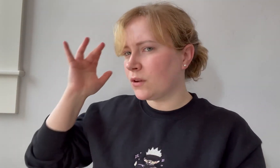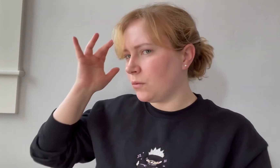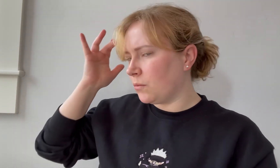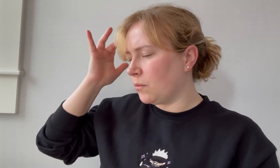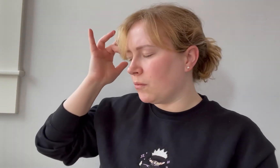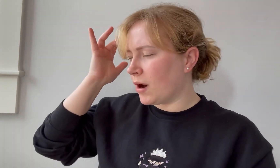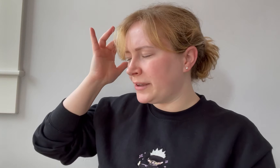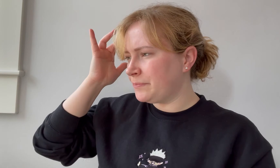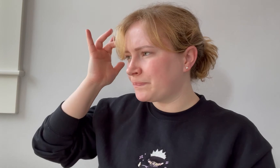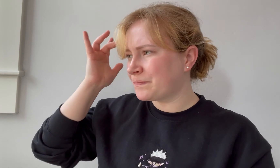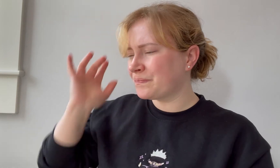y